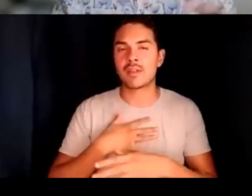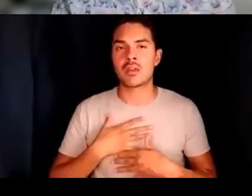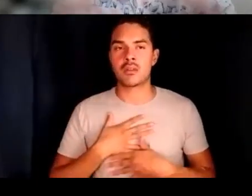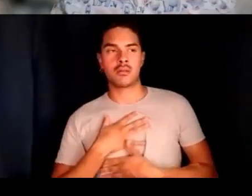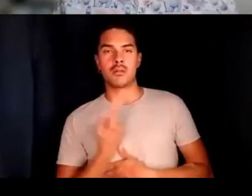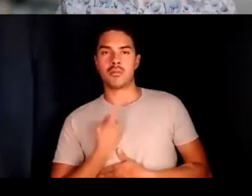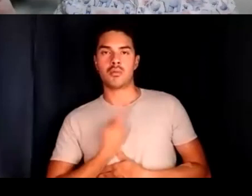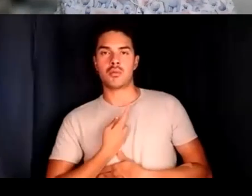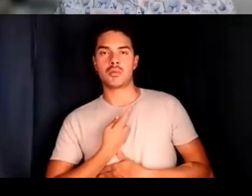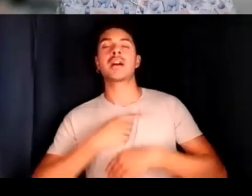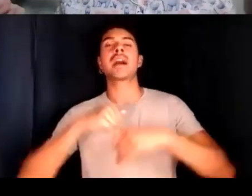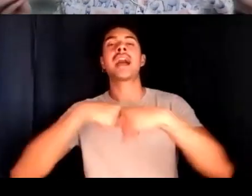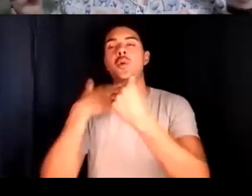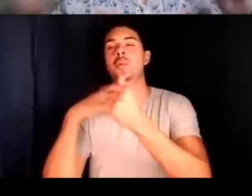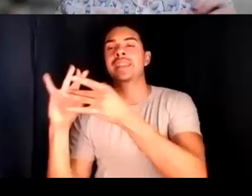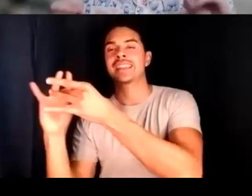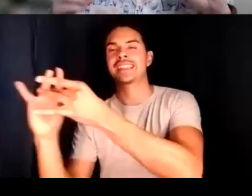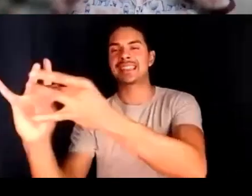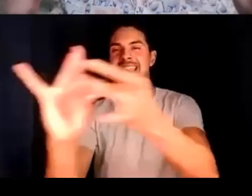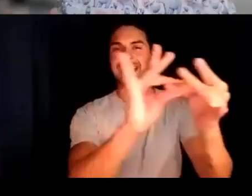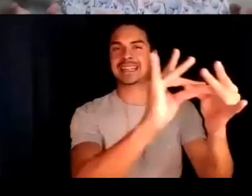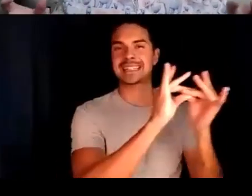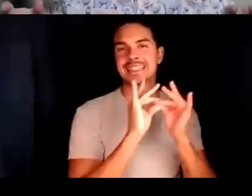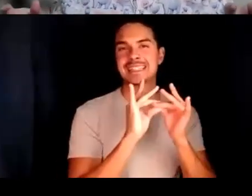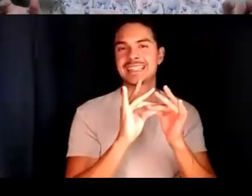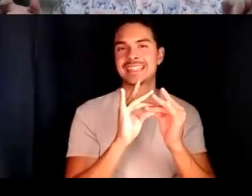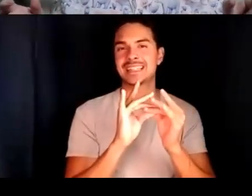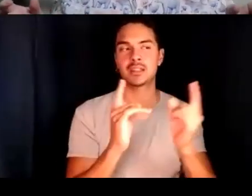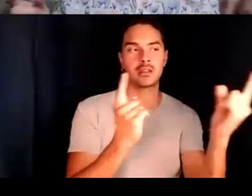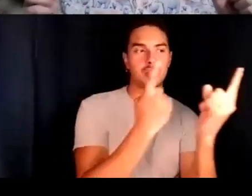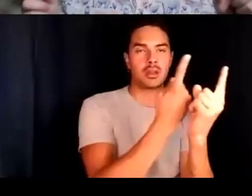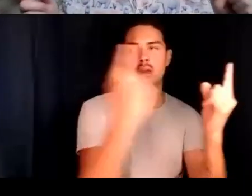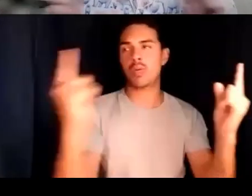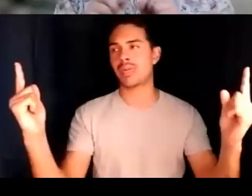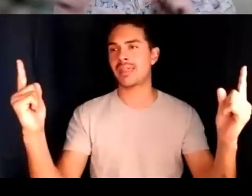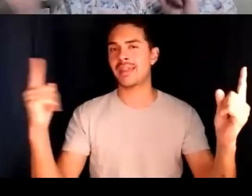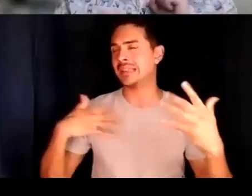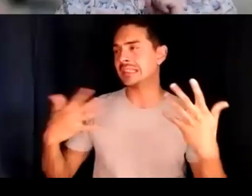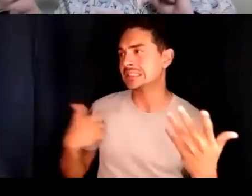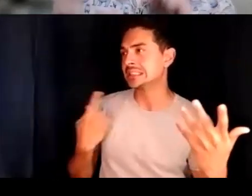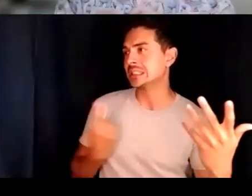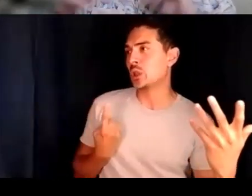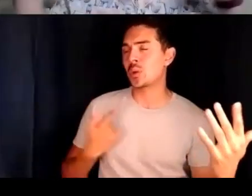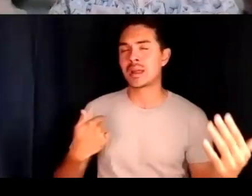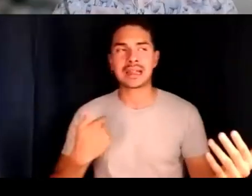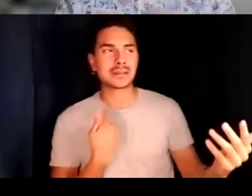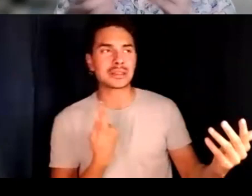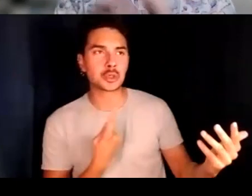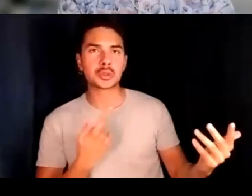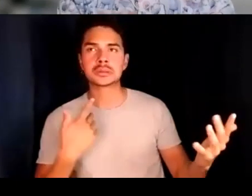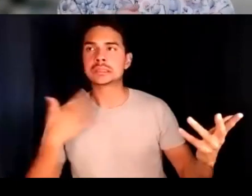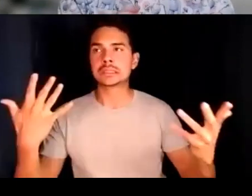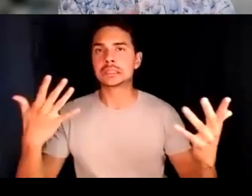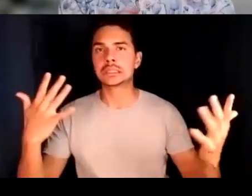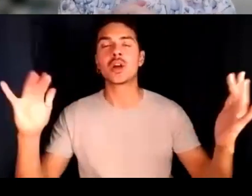is connecting people with caring others. That also, we'll get more in depth on this later.